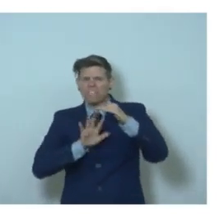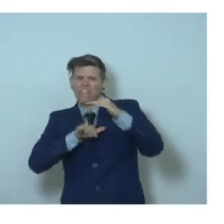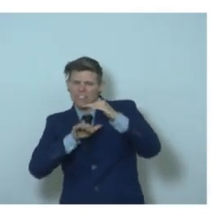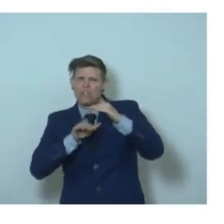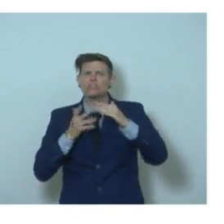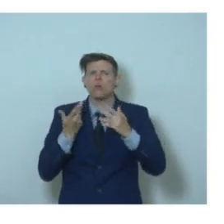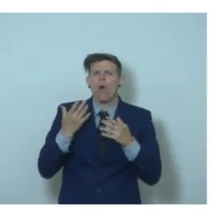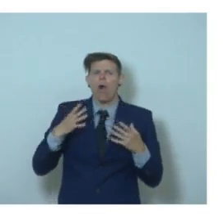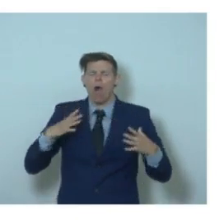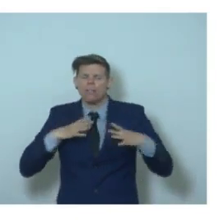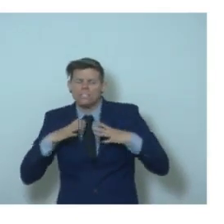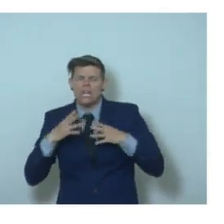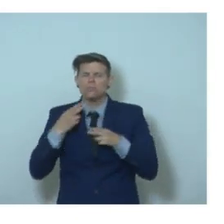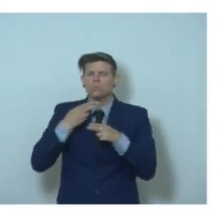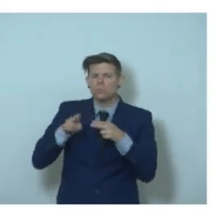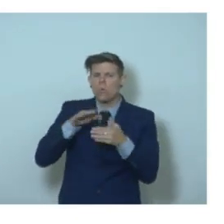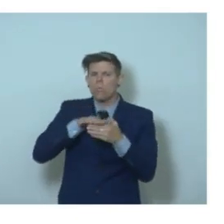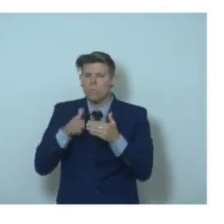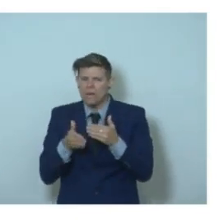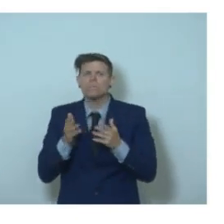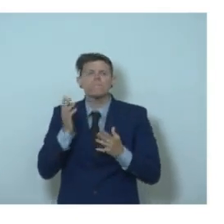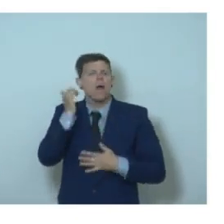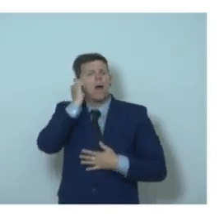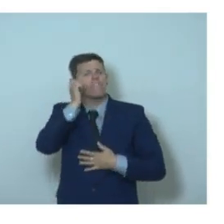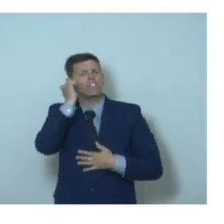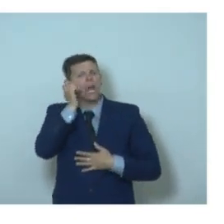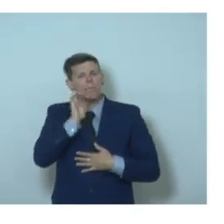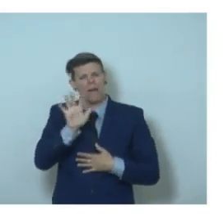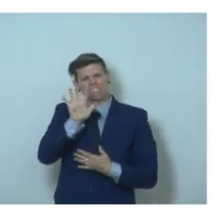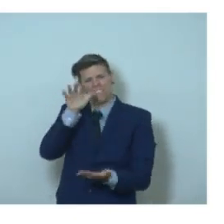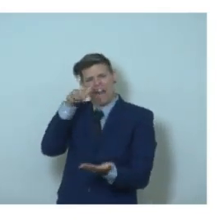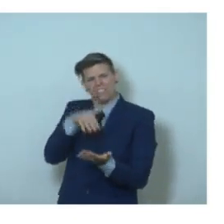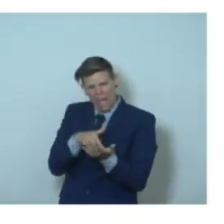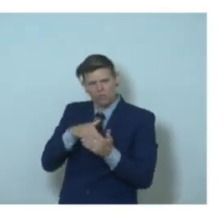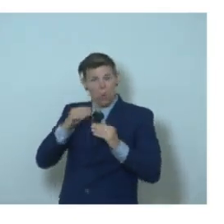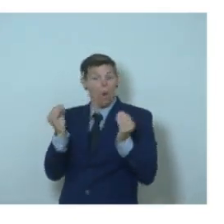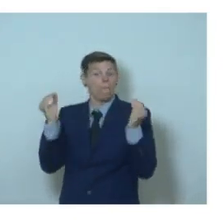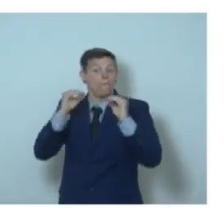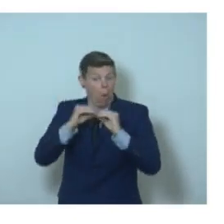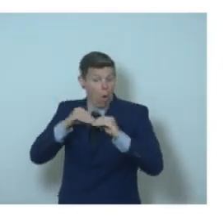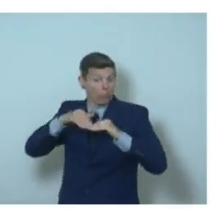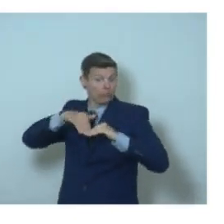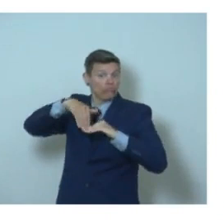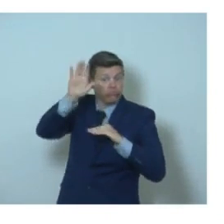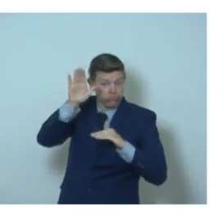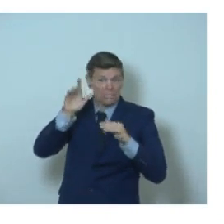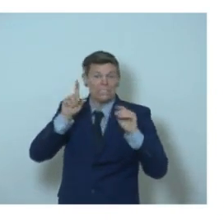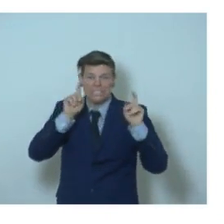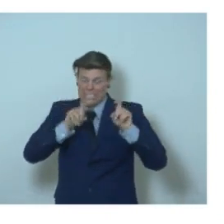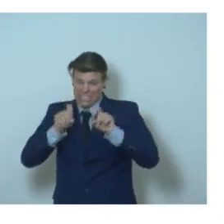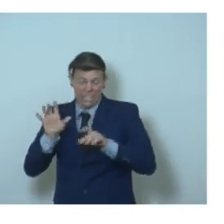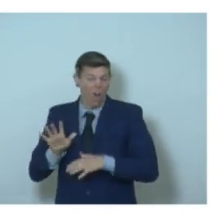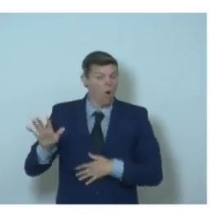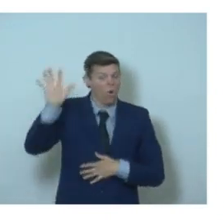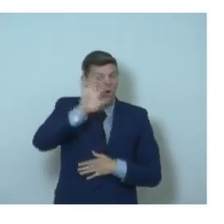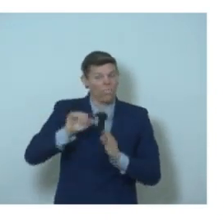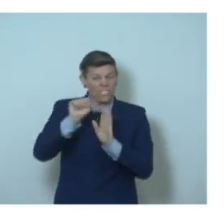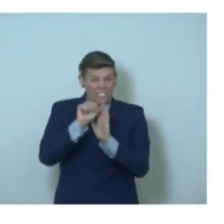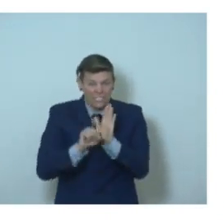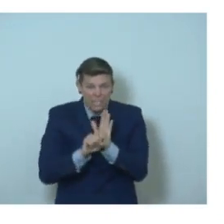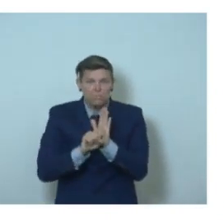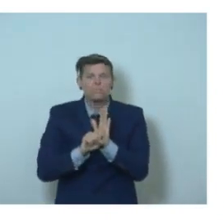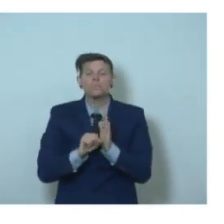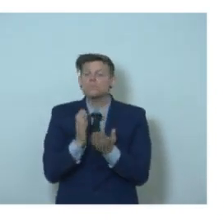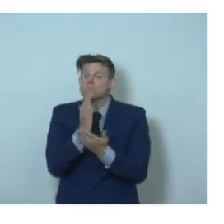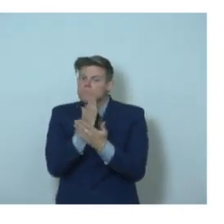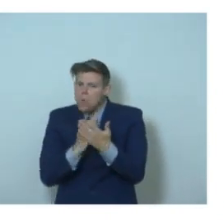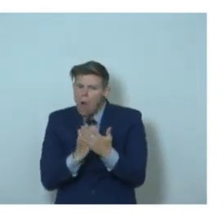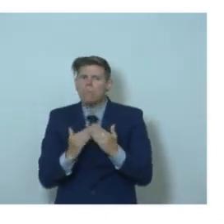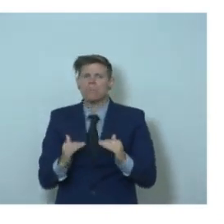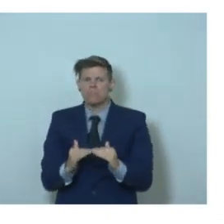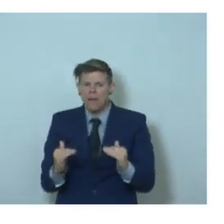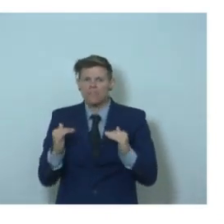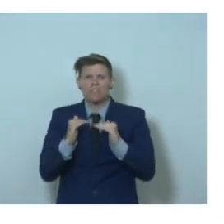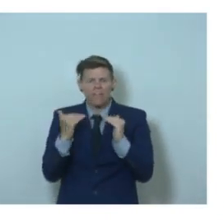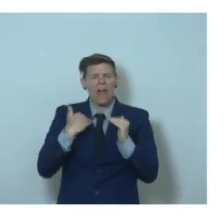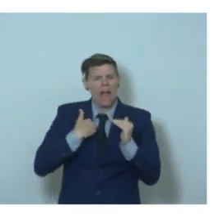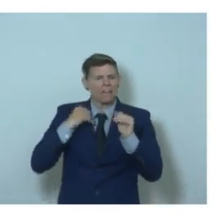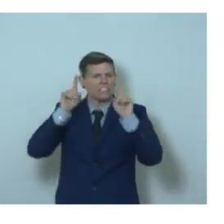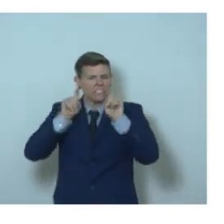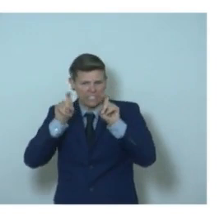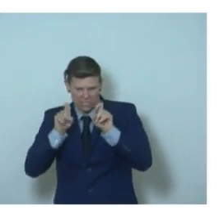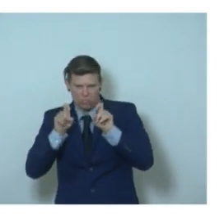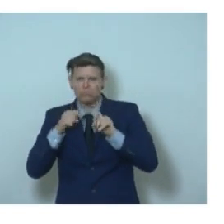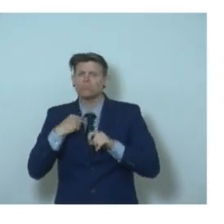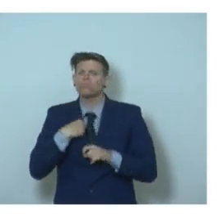THERE ARE OCCASIONALLY DAYS WHEN WE’RE DOWN IN FOR OVER A HOLIDAY OR IF THERE’S A SHORTAGE OF SWABS, BUT GENERALLY WERE AT THE 5,000 OR MORE OVER THE CROSS THE STATE WE HAVE SEVERAL LEVELS AS